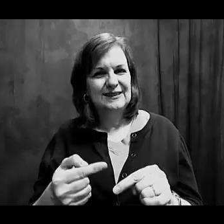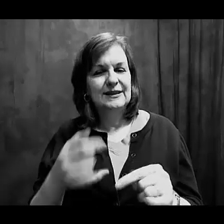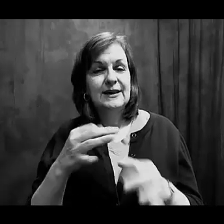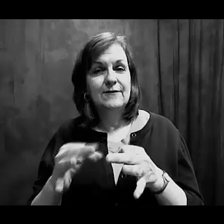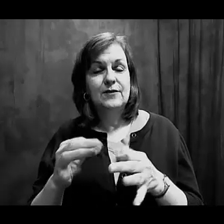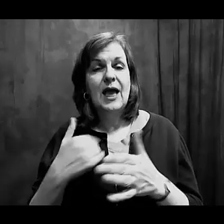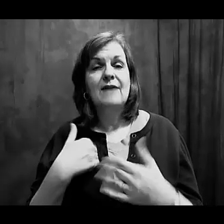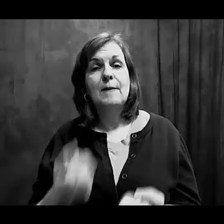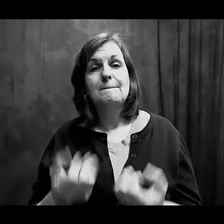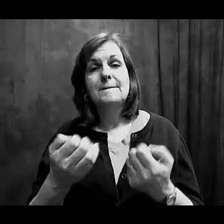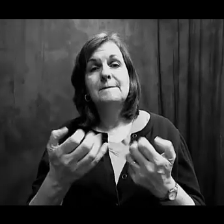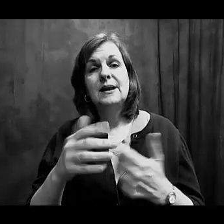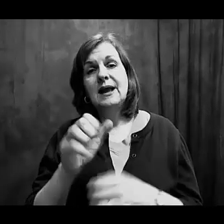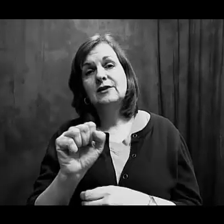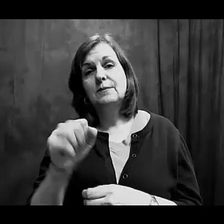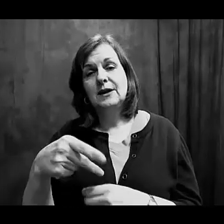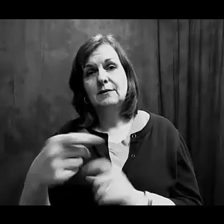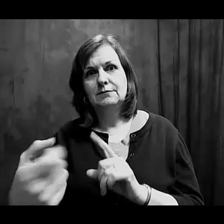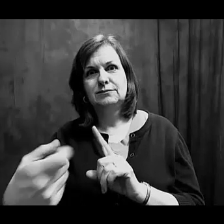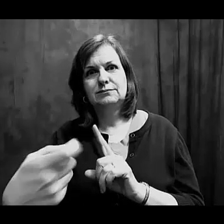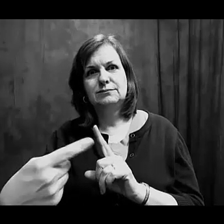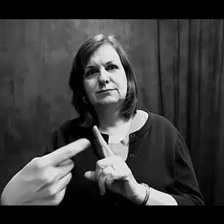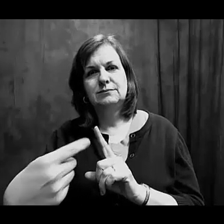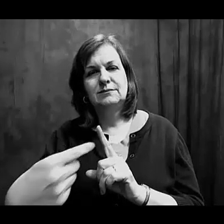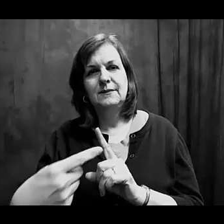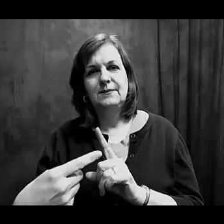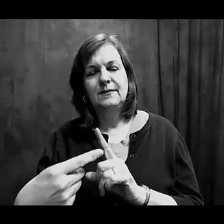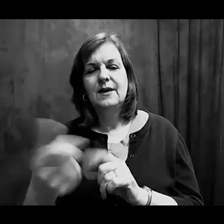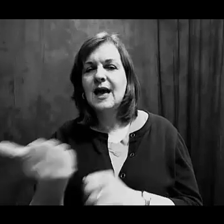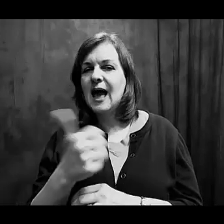any strong stimulus can be perceived as pain